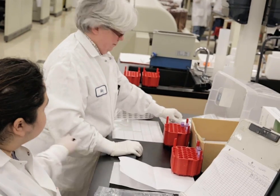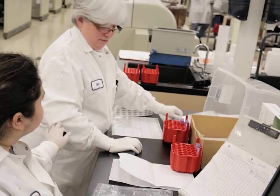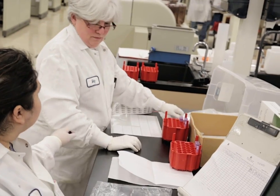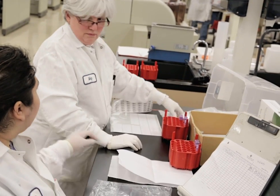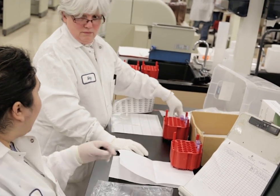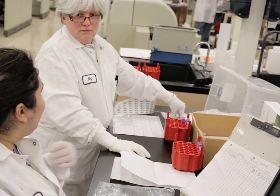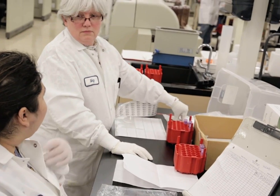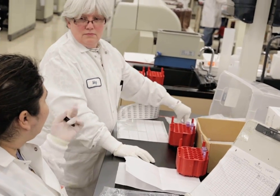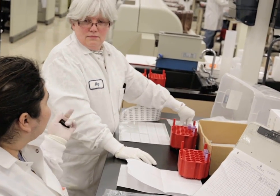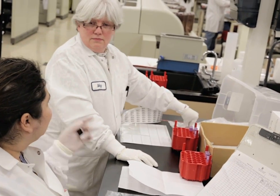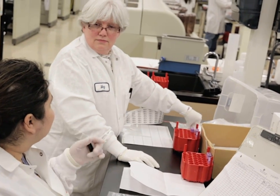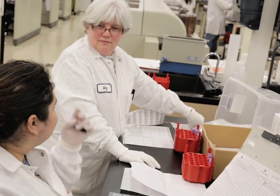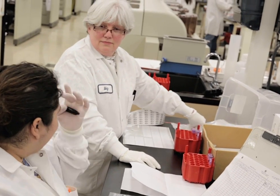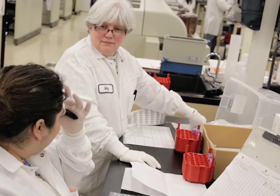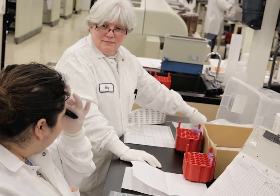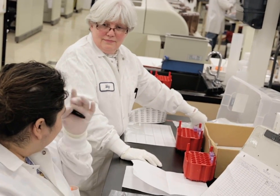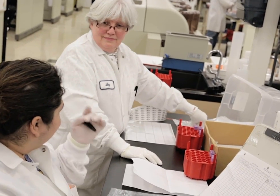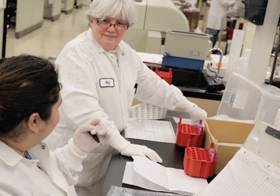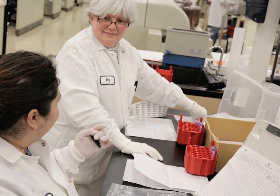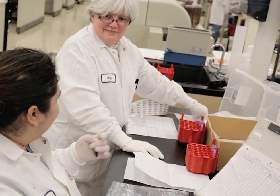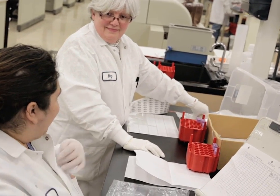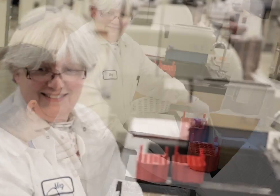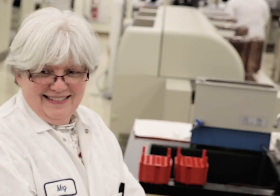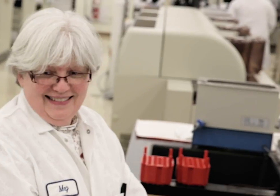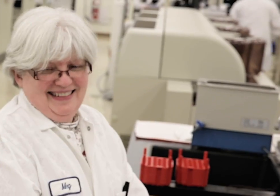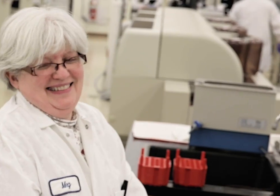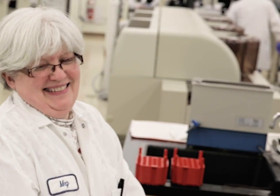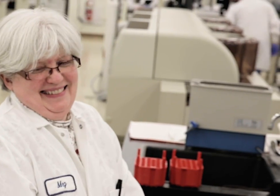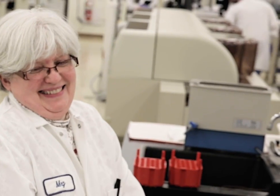common words that we would use in the lab so that we could communicate and do our jobs